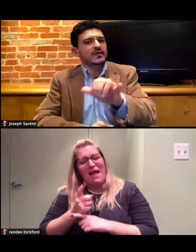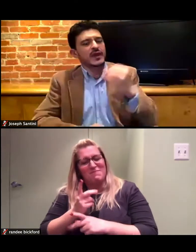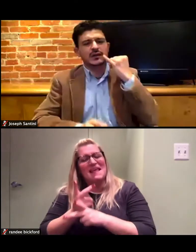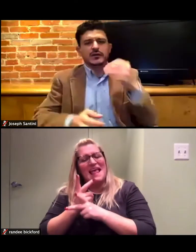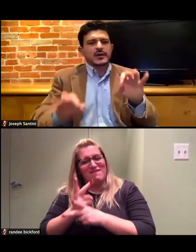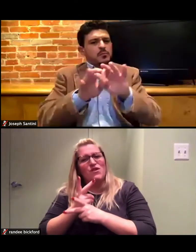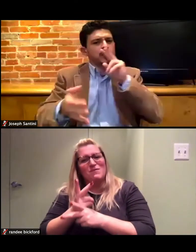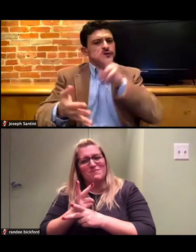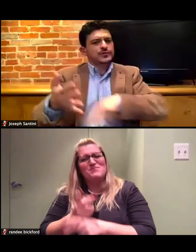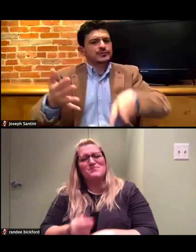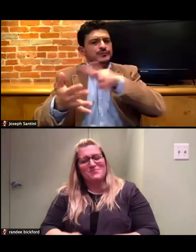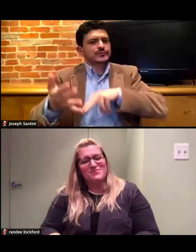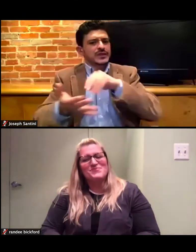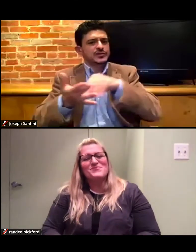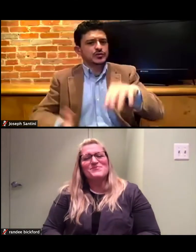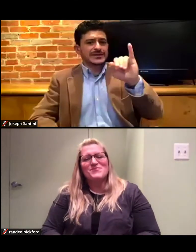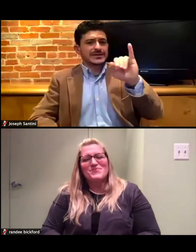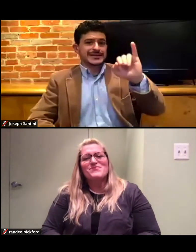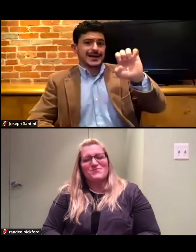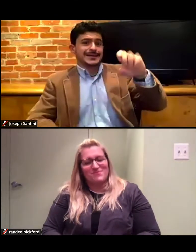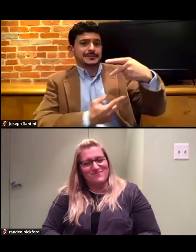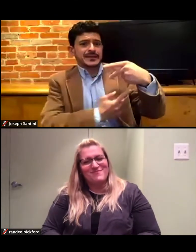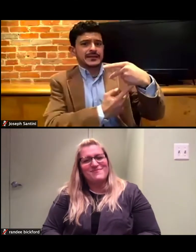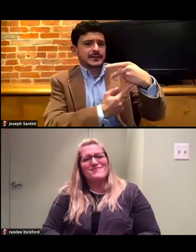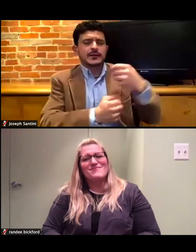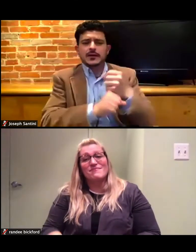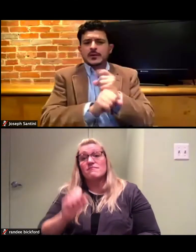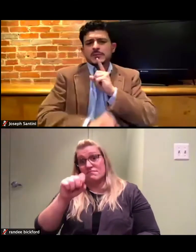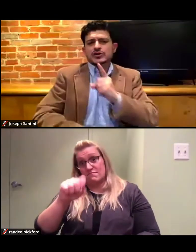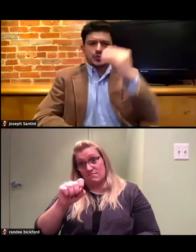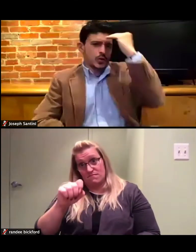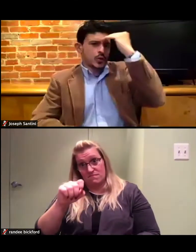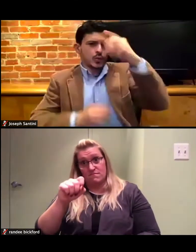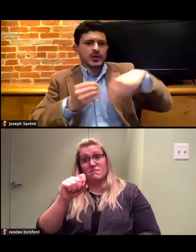that are outside of their control. So, it's important to make sure that,